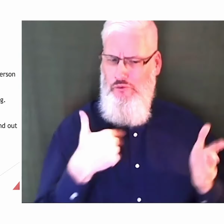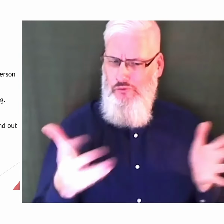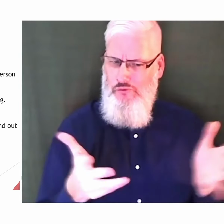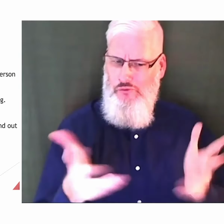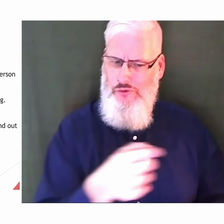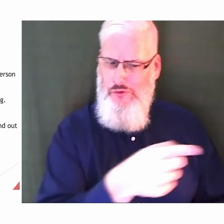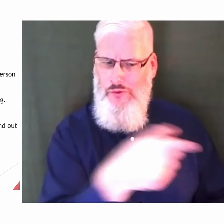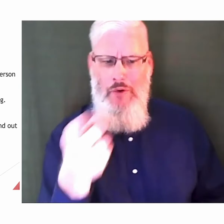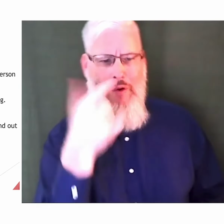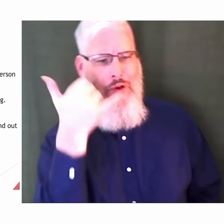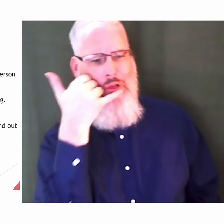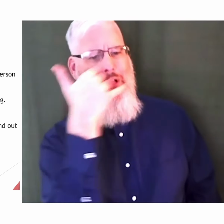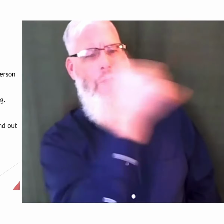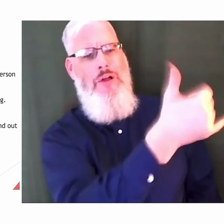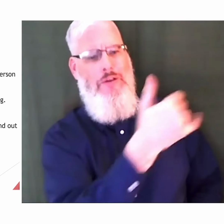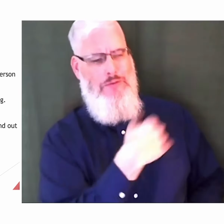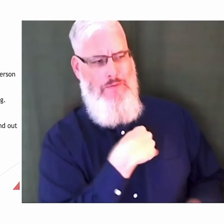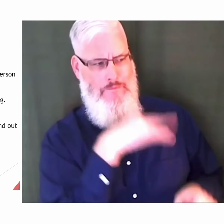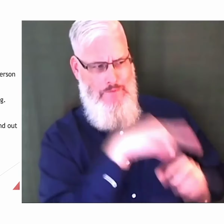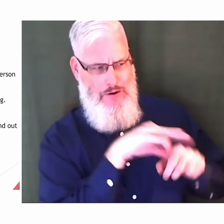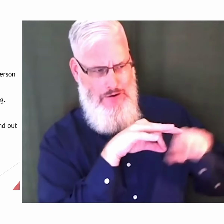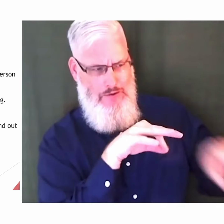your polling place handles Curbside Voting.